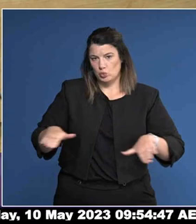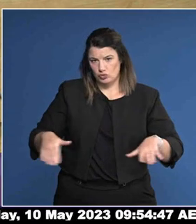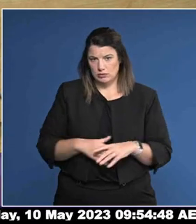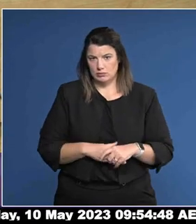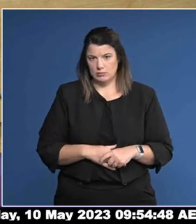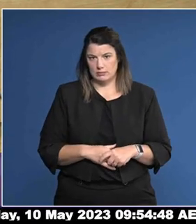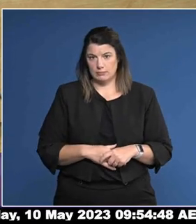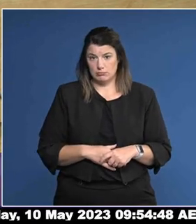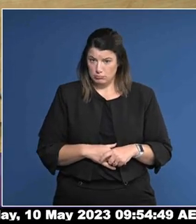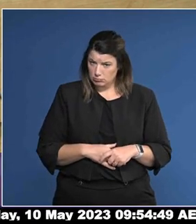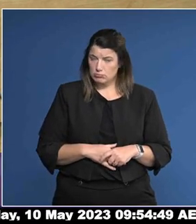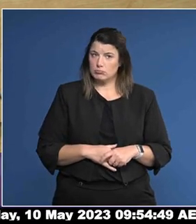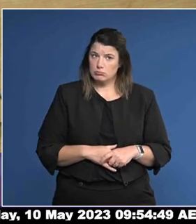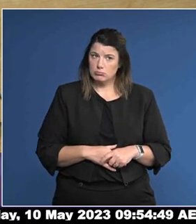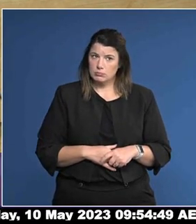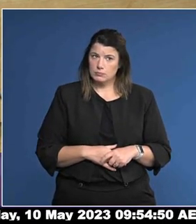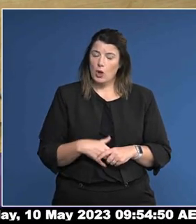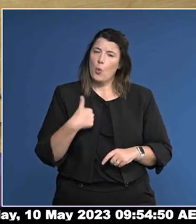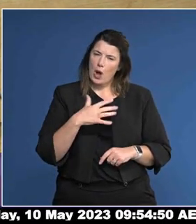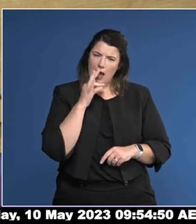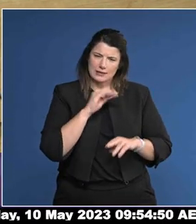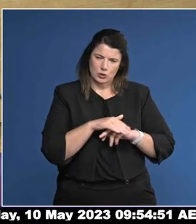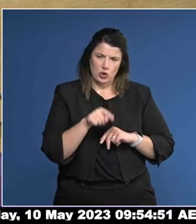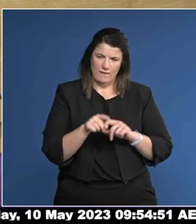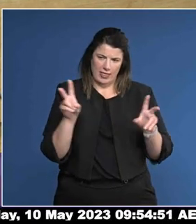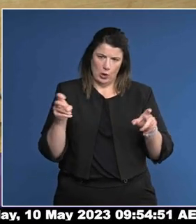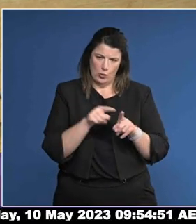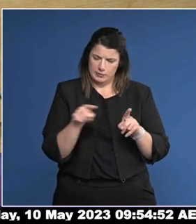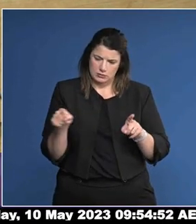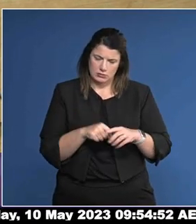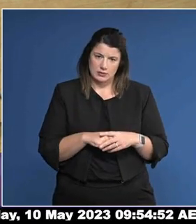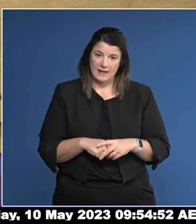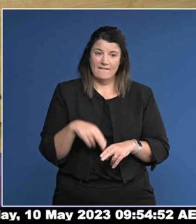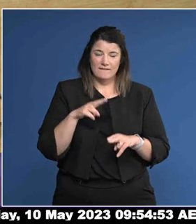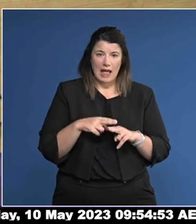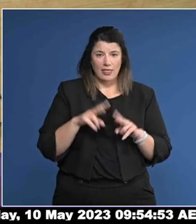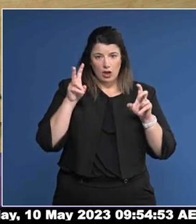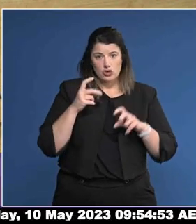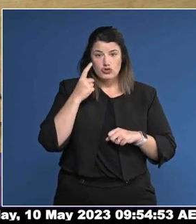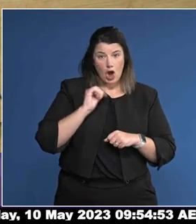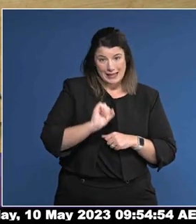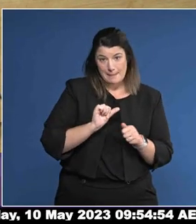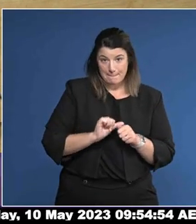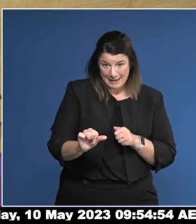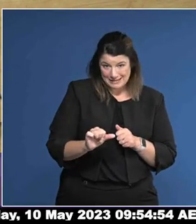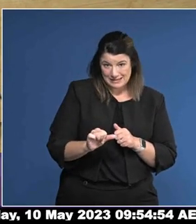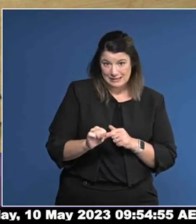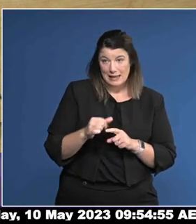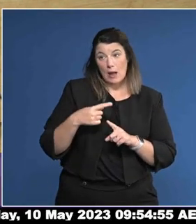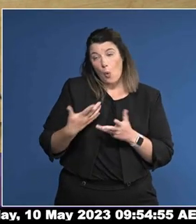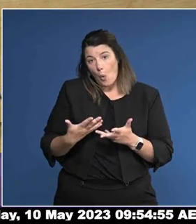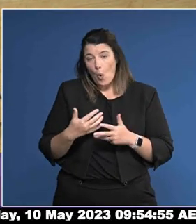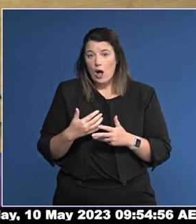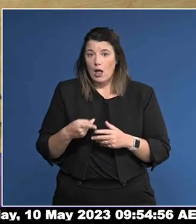Would you agree with me that the father doing his absolute best and/or a Child Safety